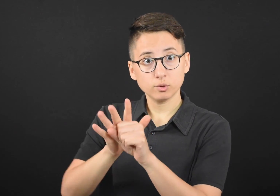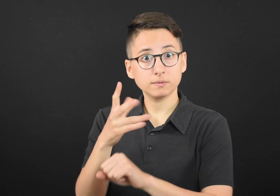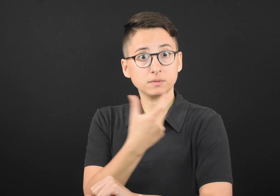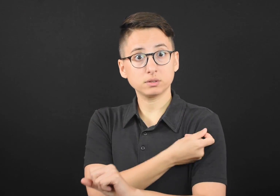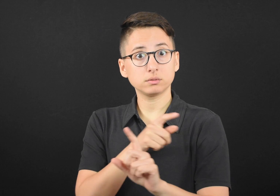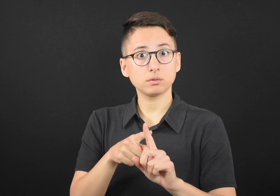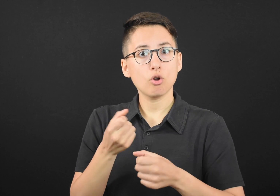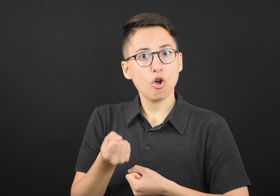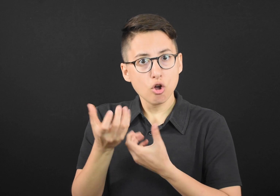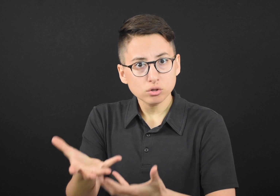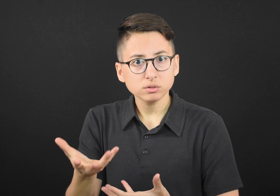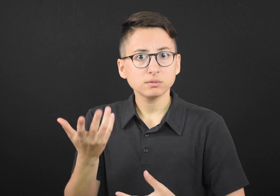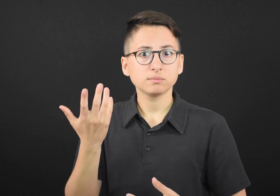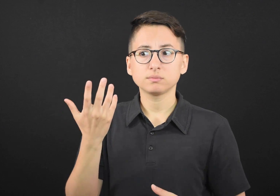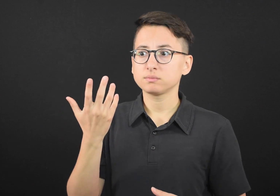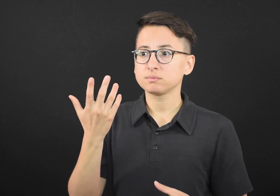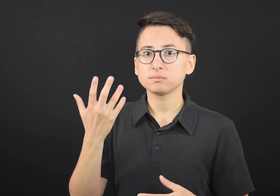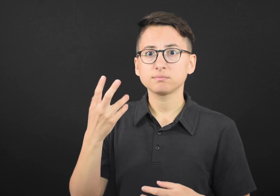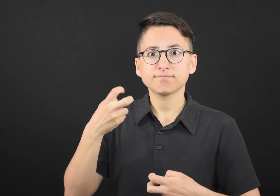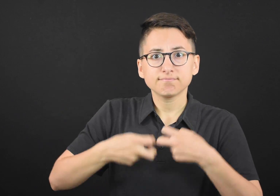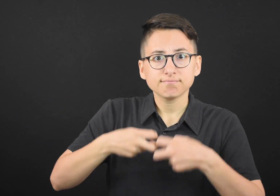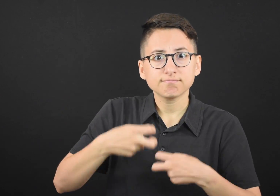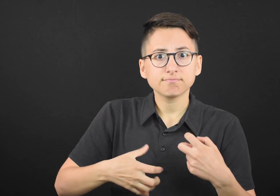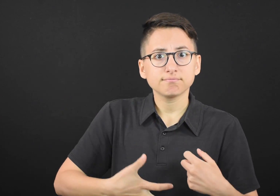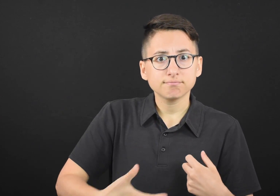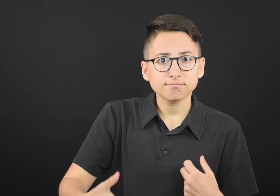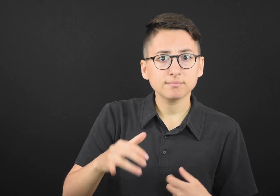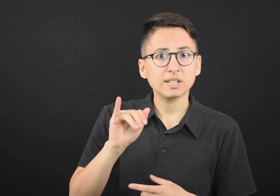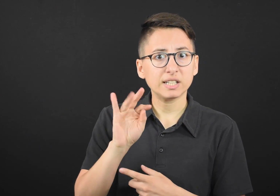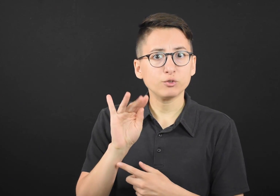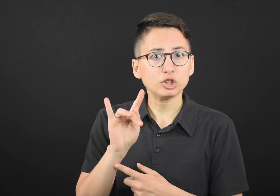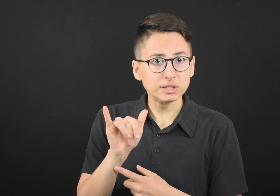vaccines, causes infertility or miscarriage.